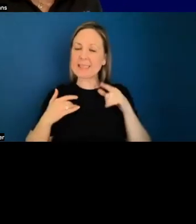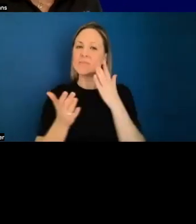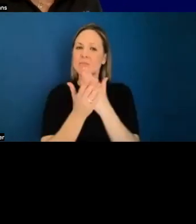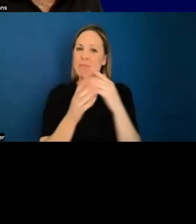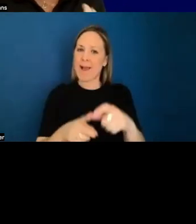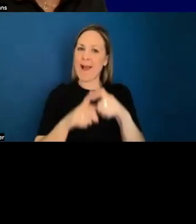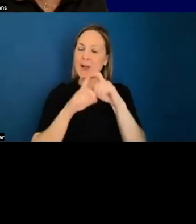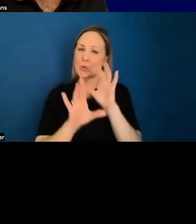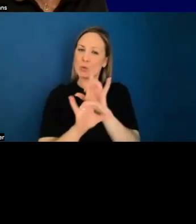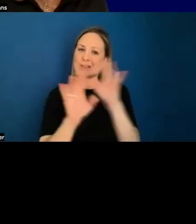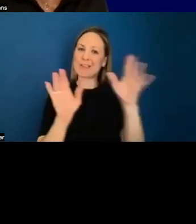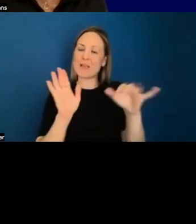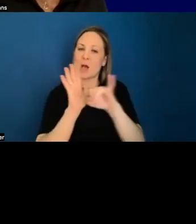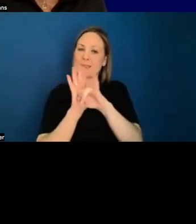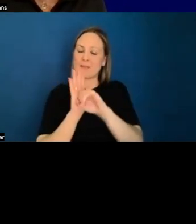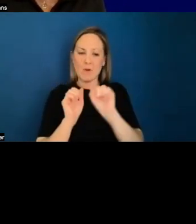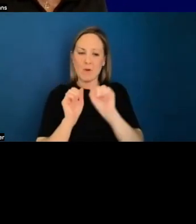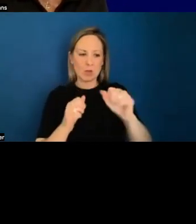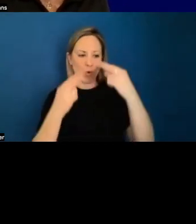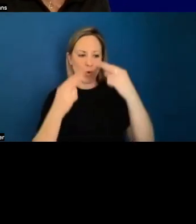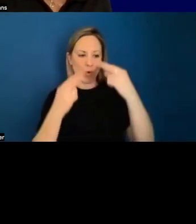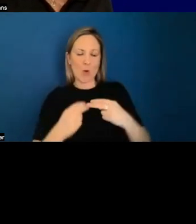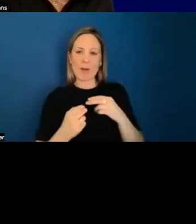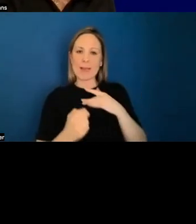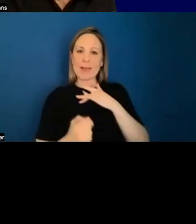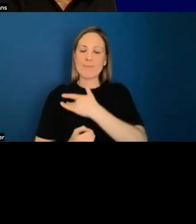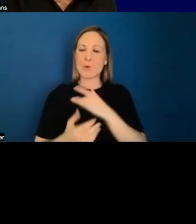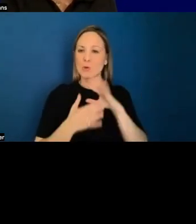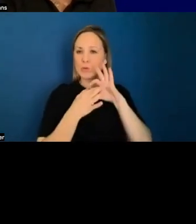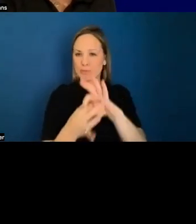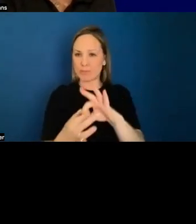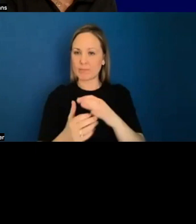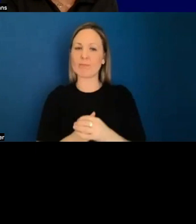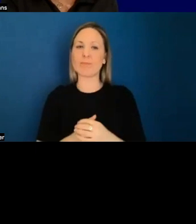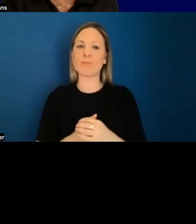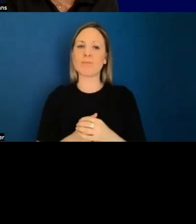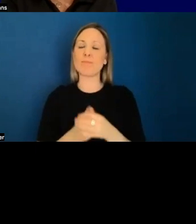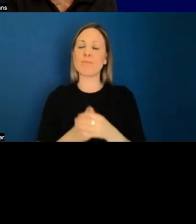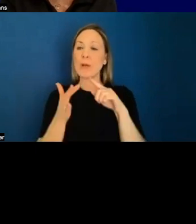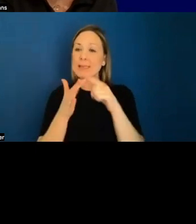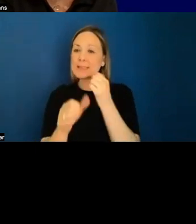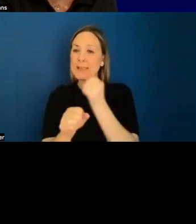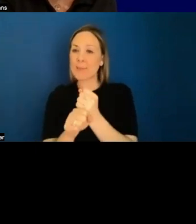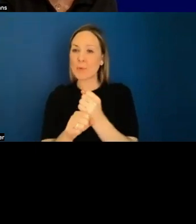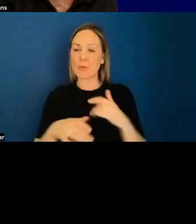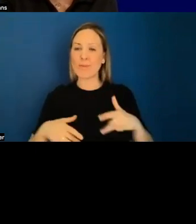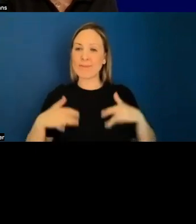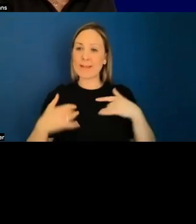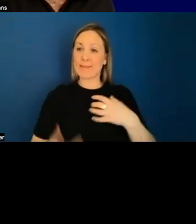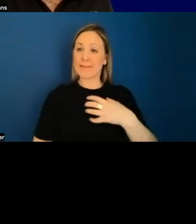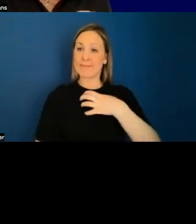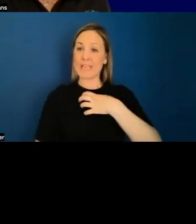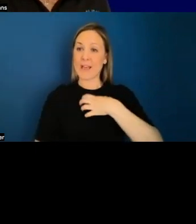identify the actual emotion attached to it. For instance, to feel fear an individual must